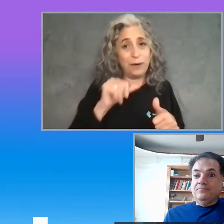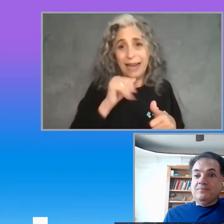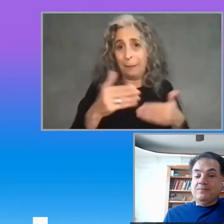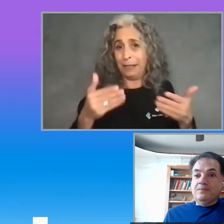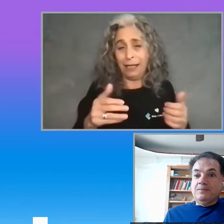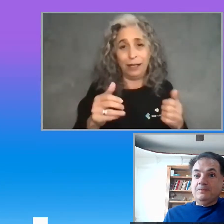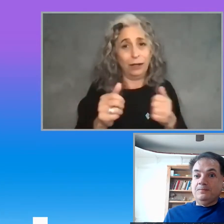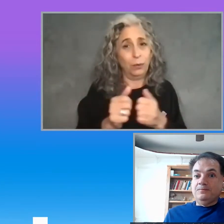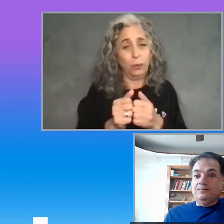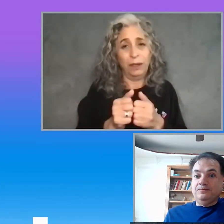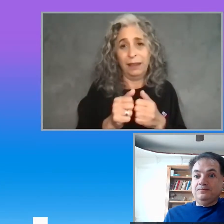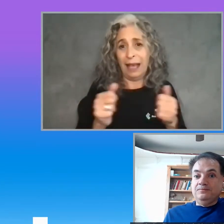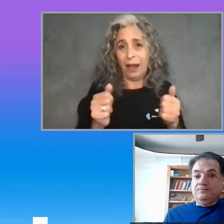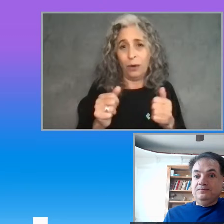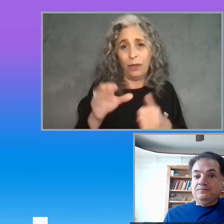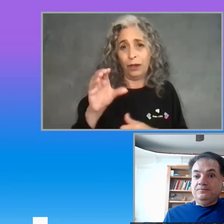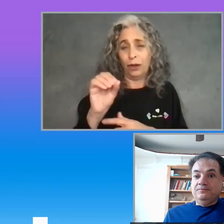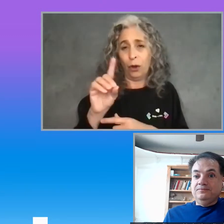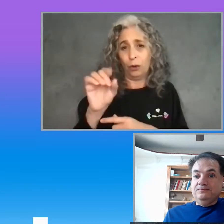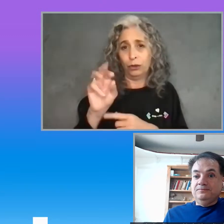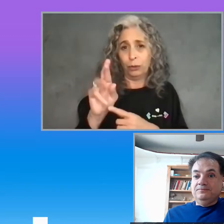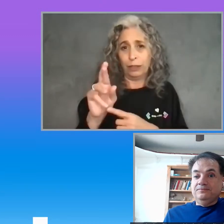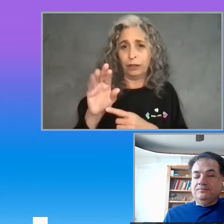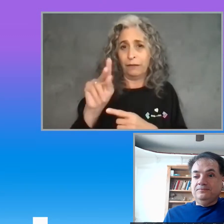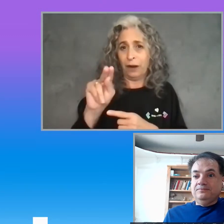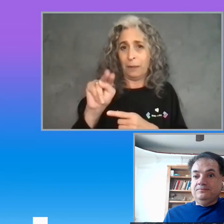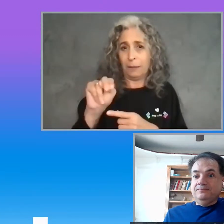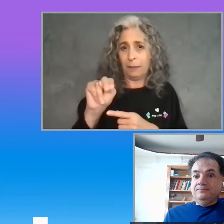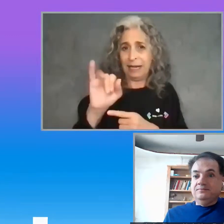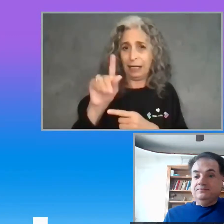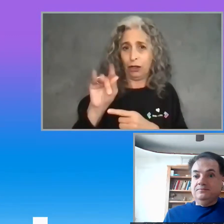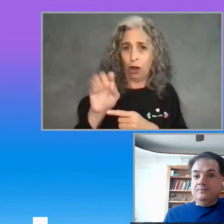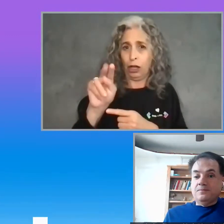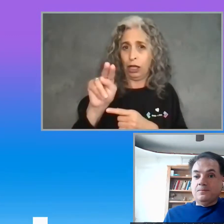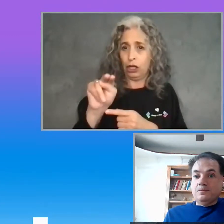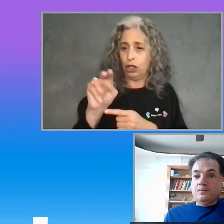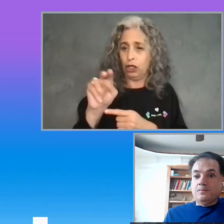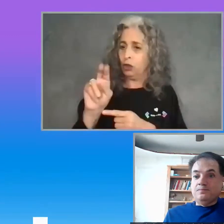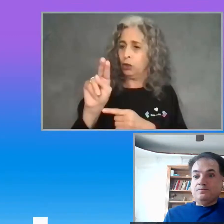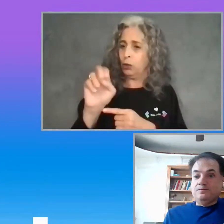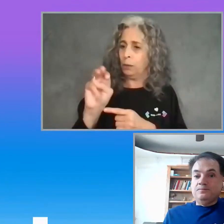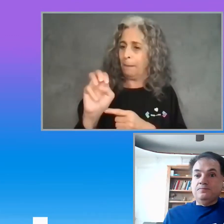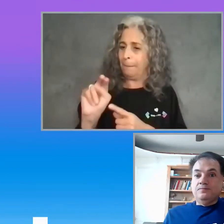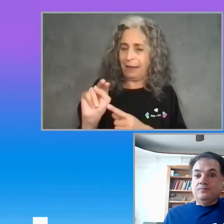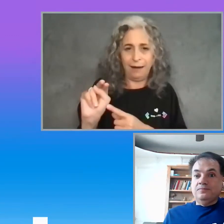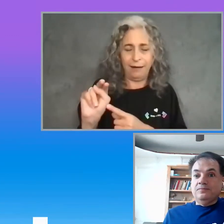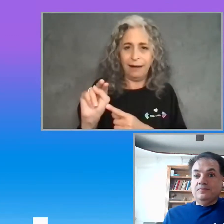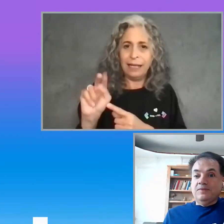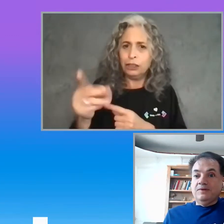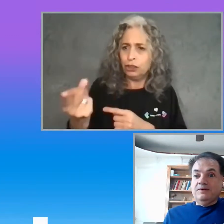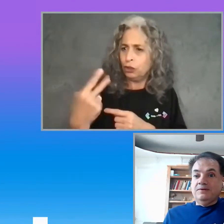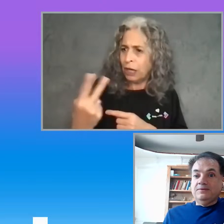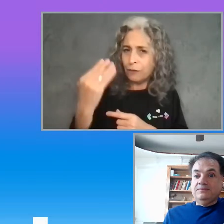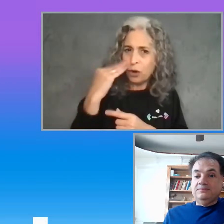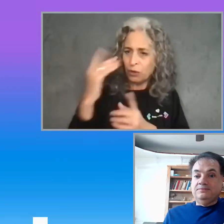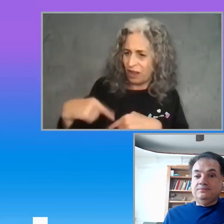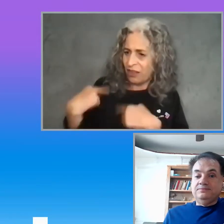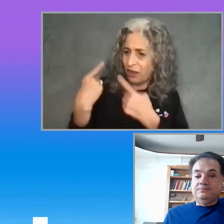here if it wasn't for the co-director, Nicole Newnham, who